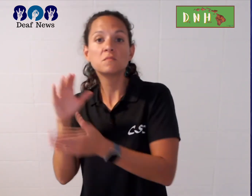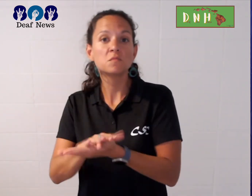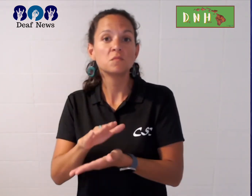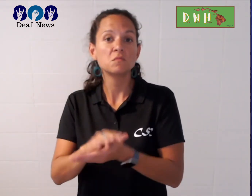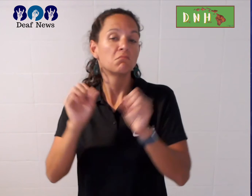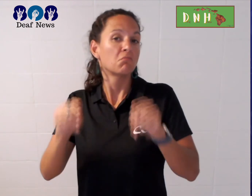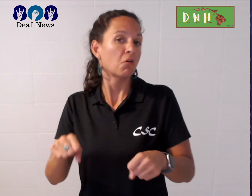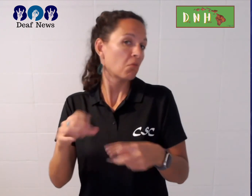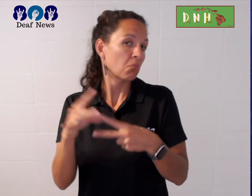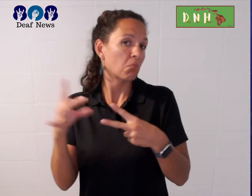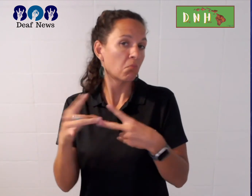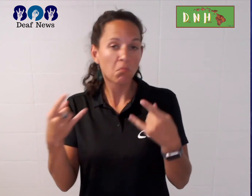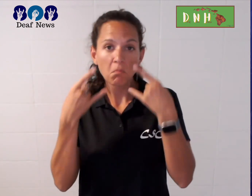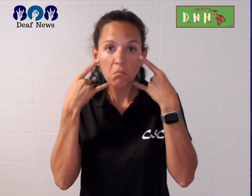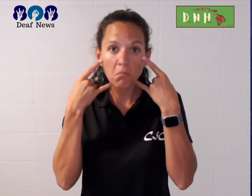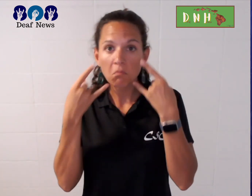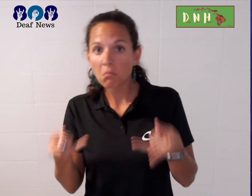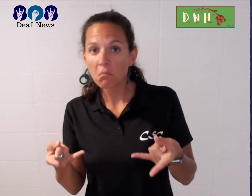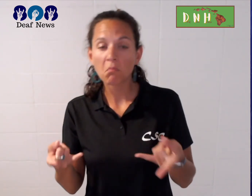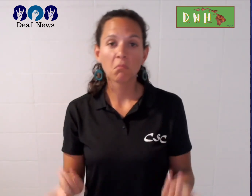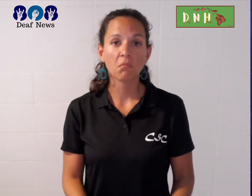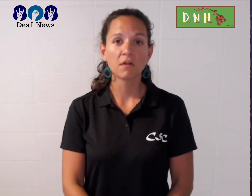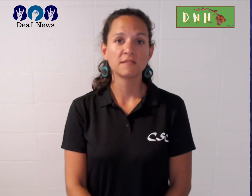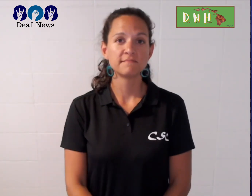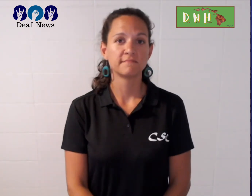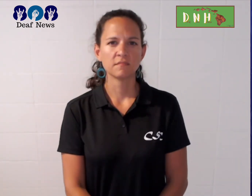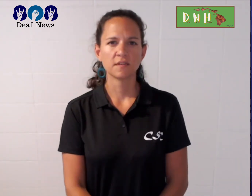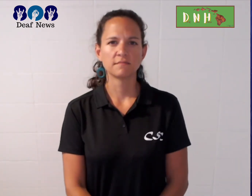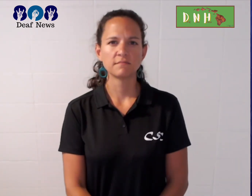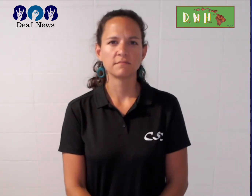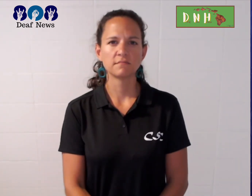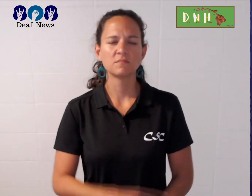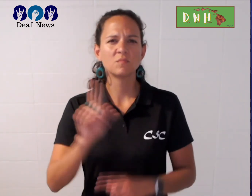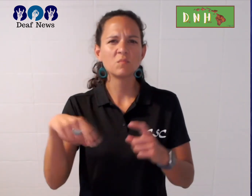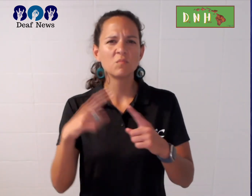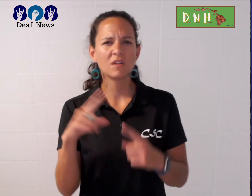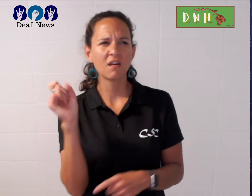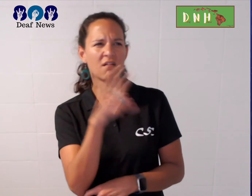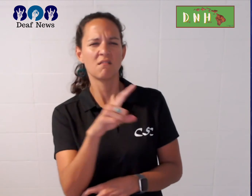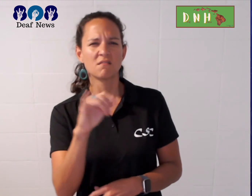recess or upon arriving to school or leaving school, you can choose to wear your mask or